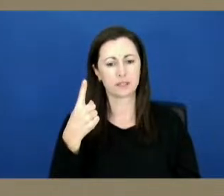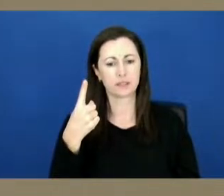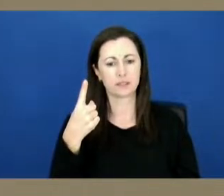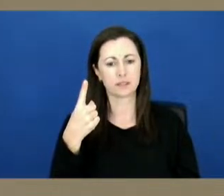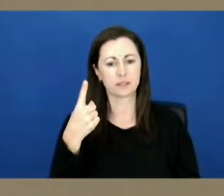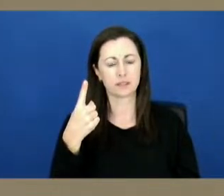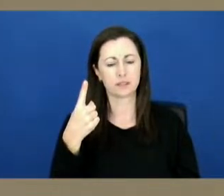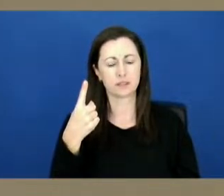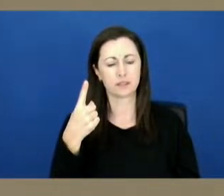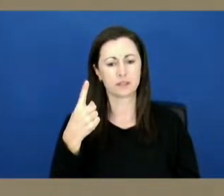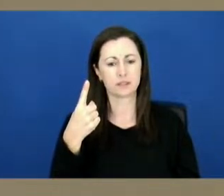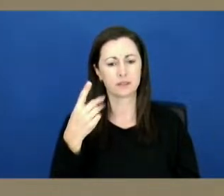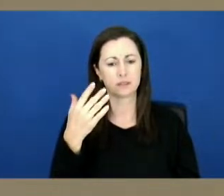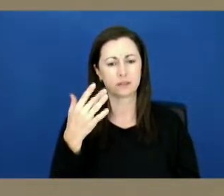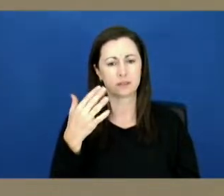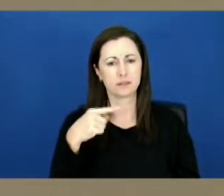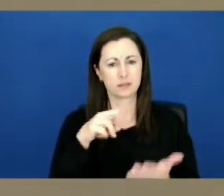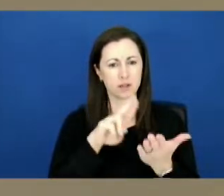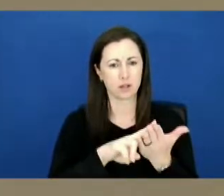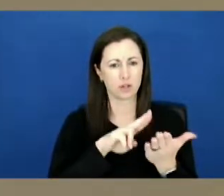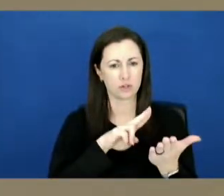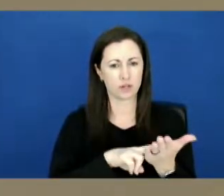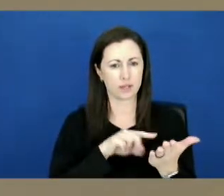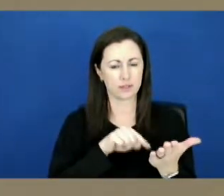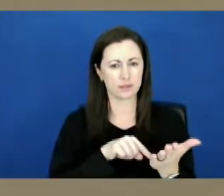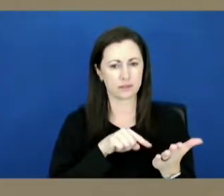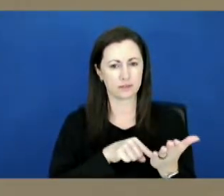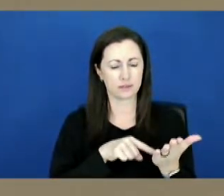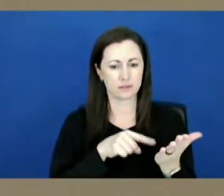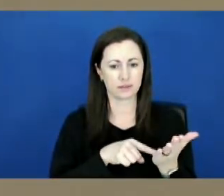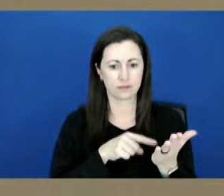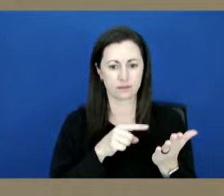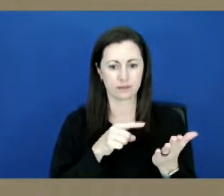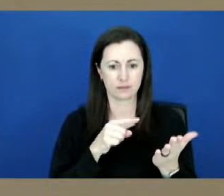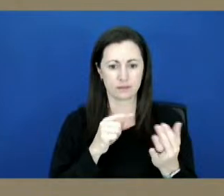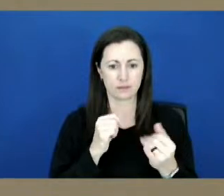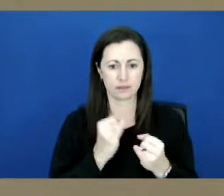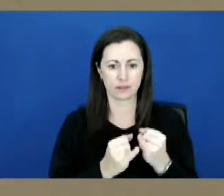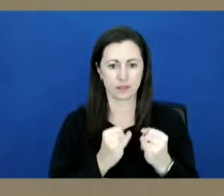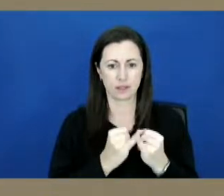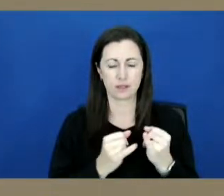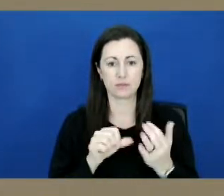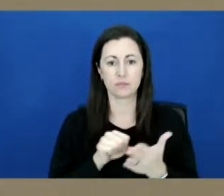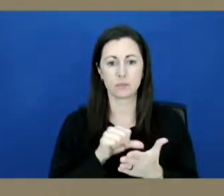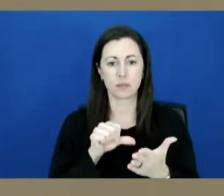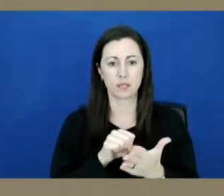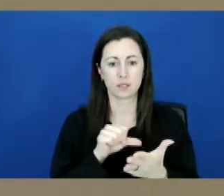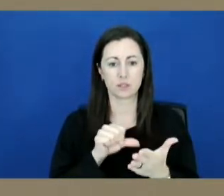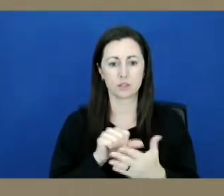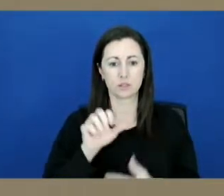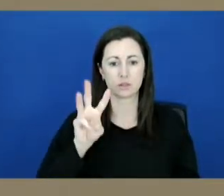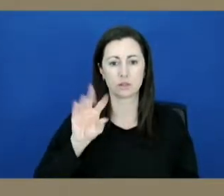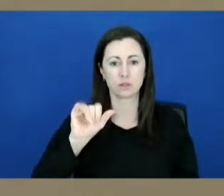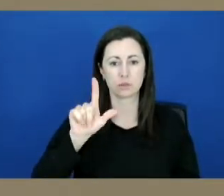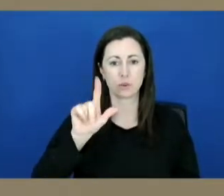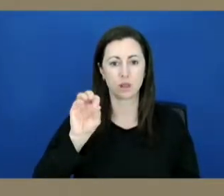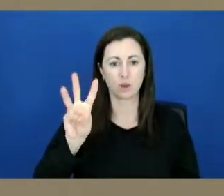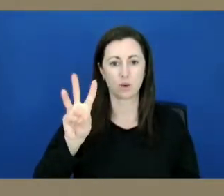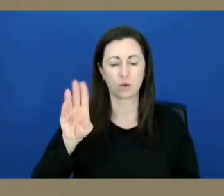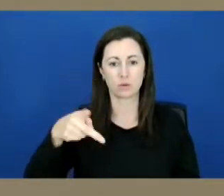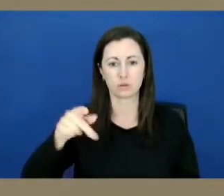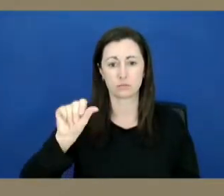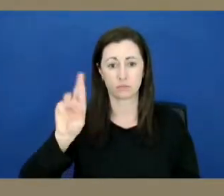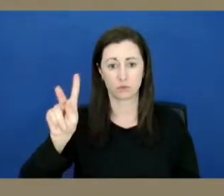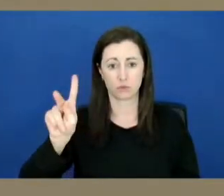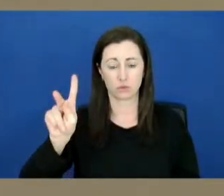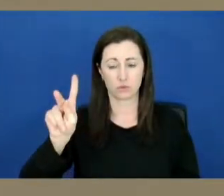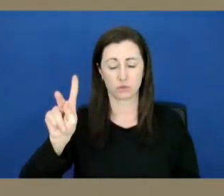I DON'T THINK